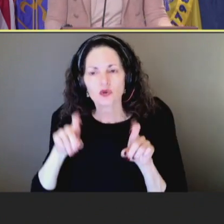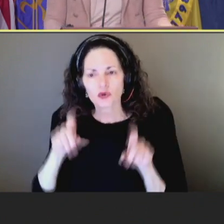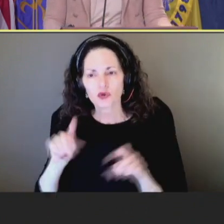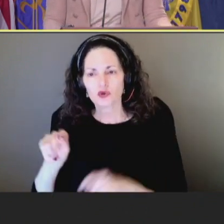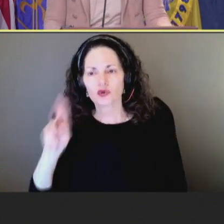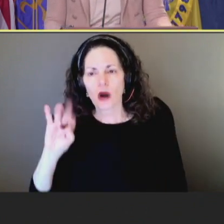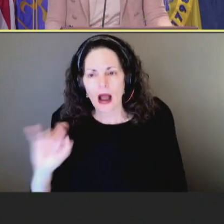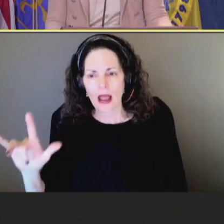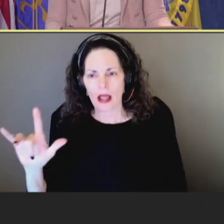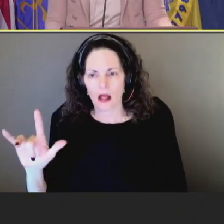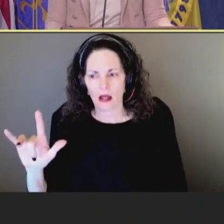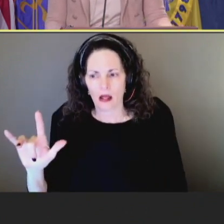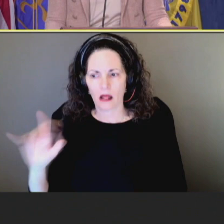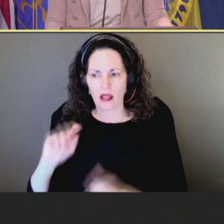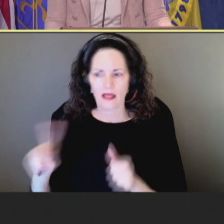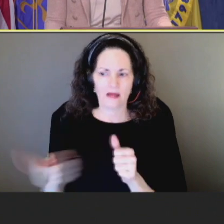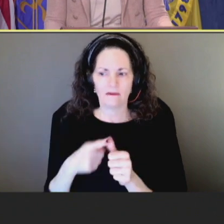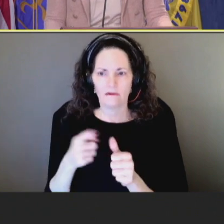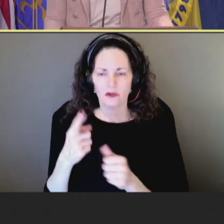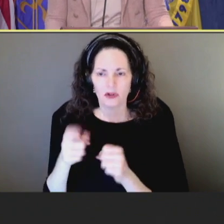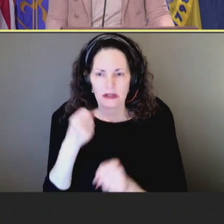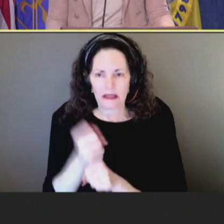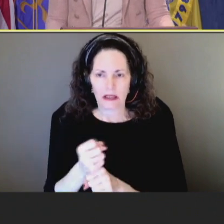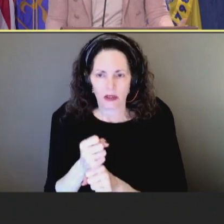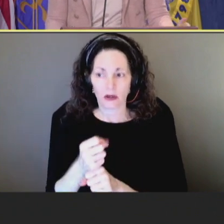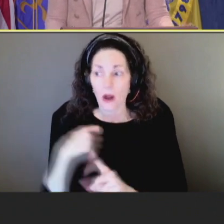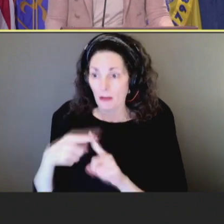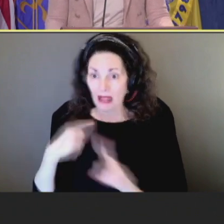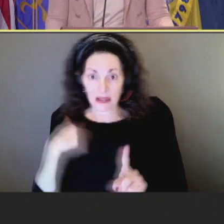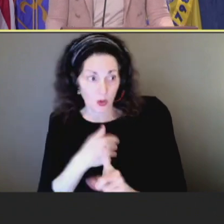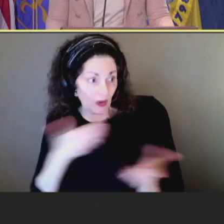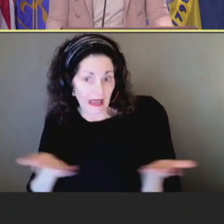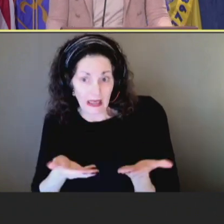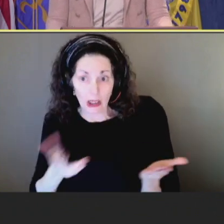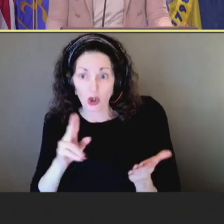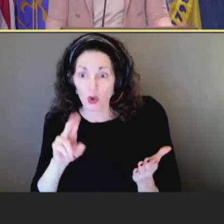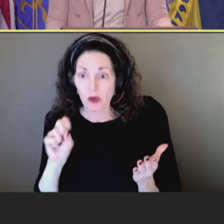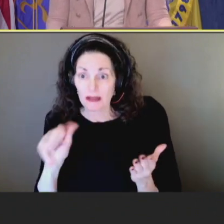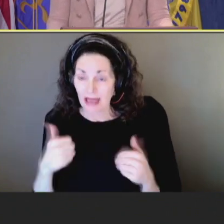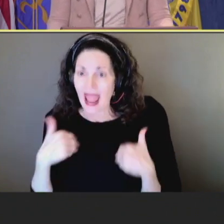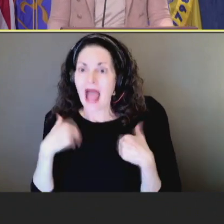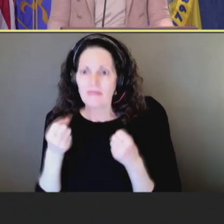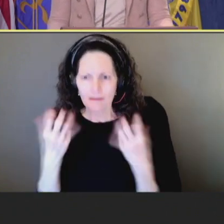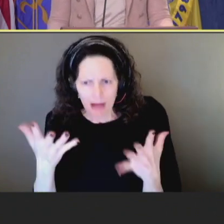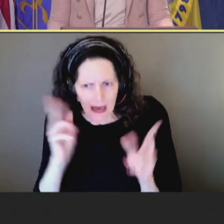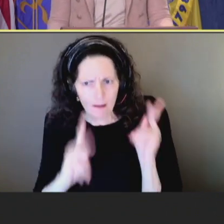pool of people who really want these vaccines. I talked to organizations like Touch, the Black